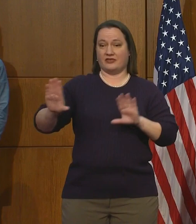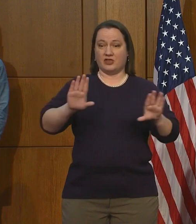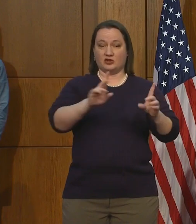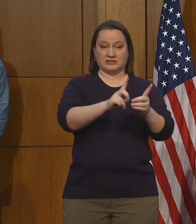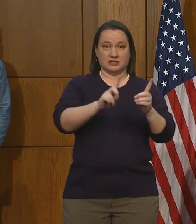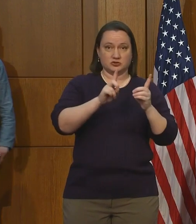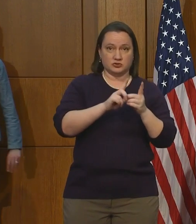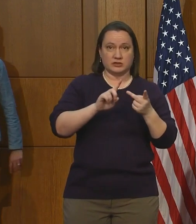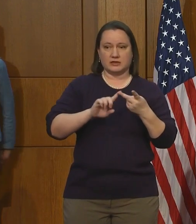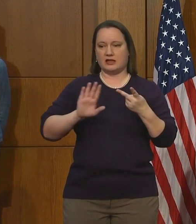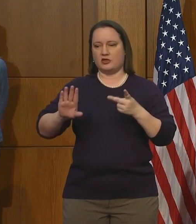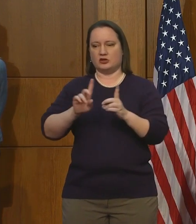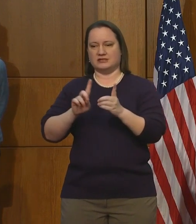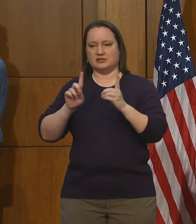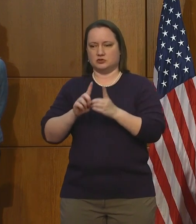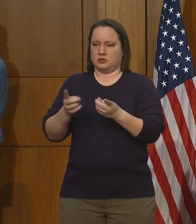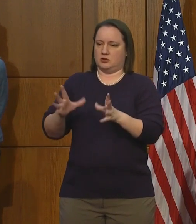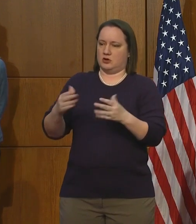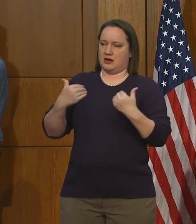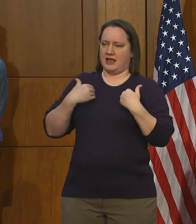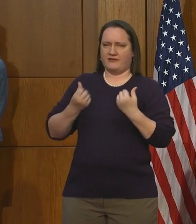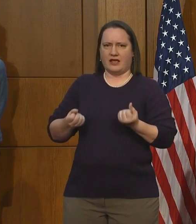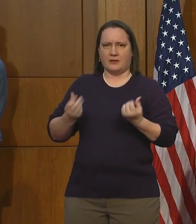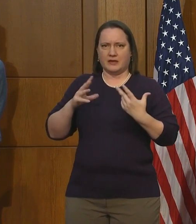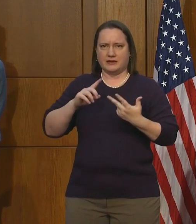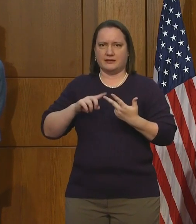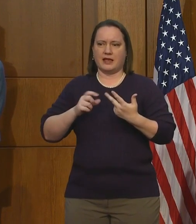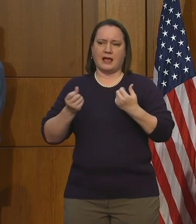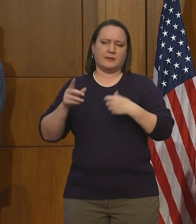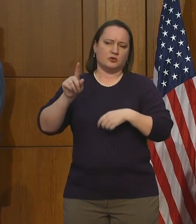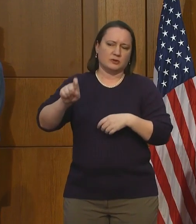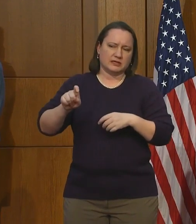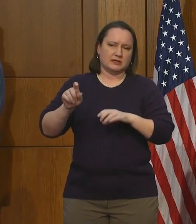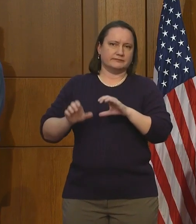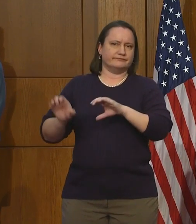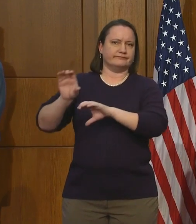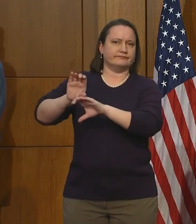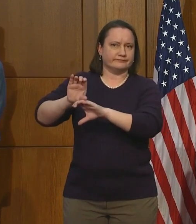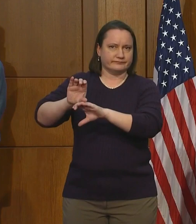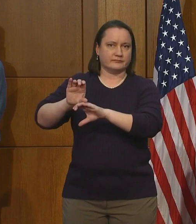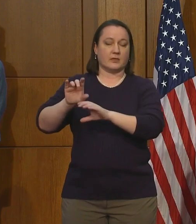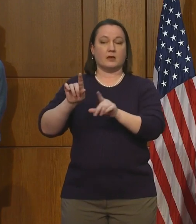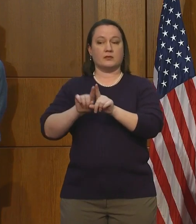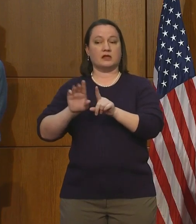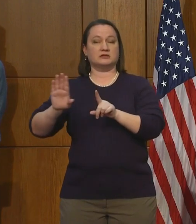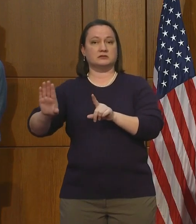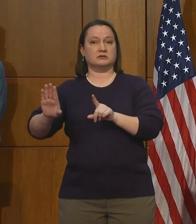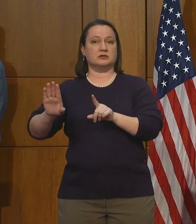DISTRICTS- ON NEEDS IN TERMS OF WHAT THEY HAVE AN EXISTING